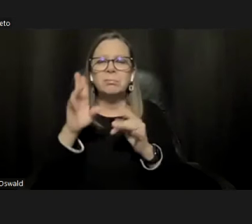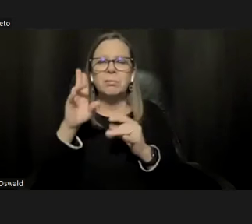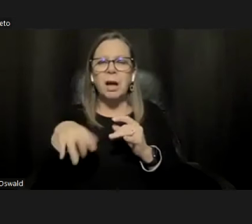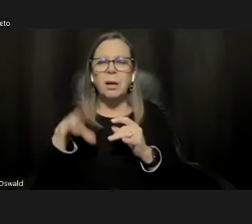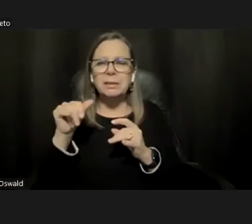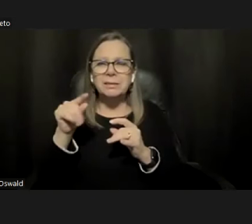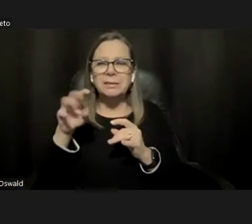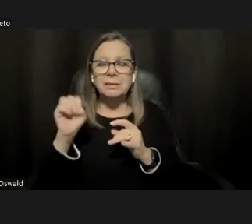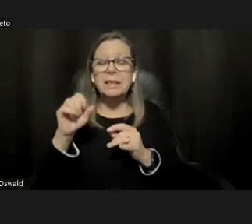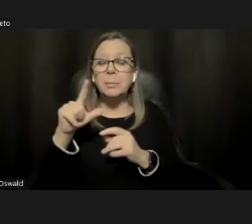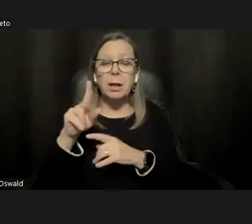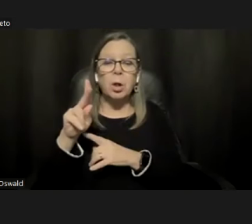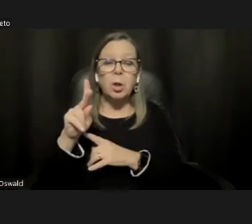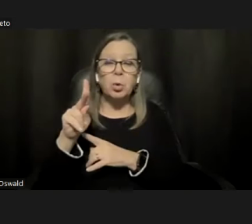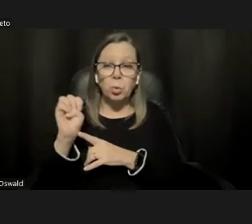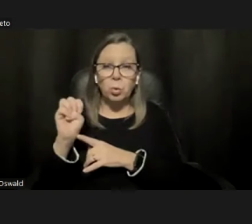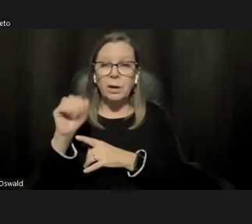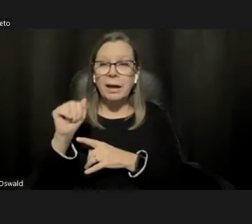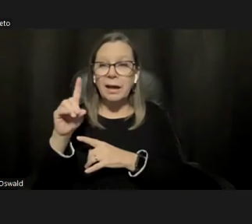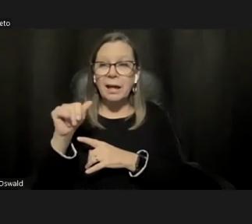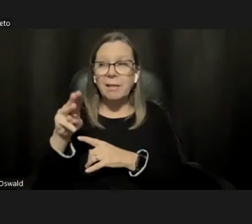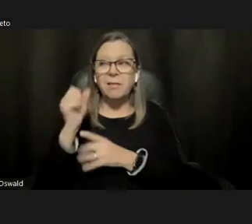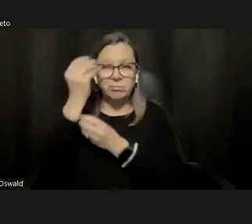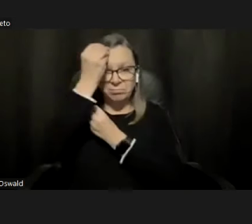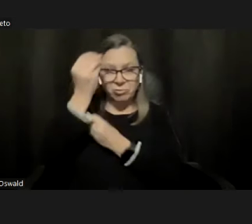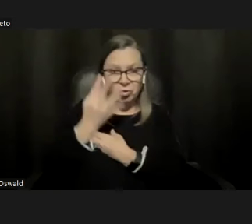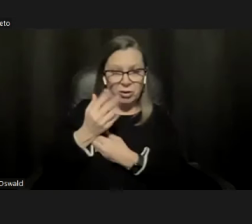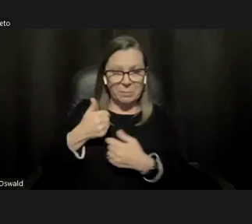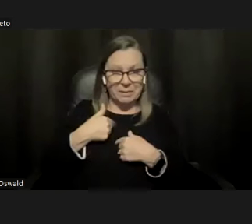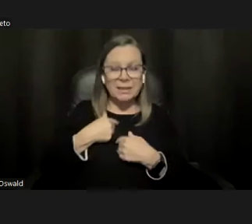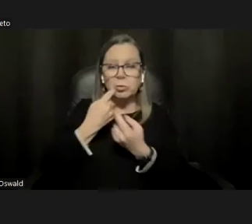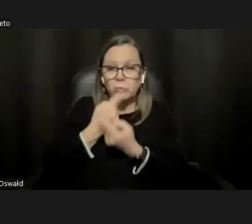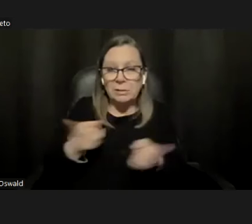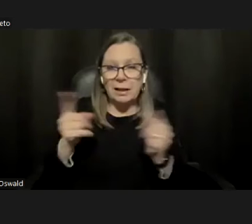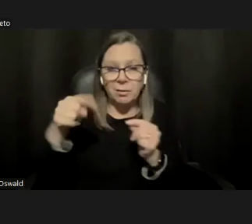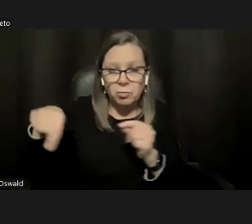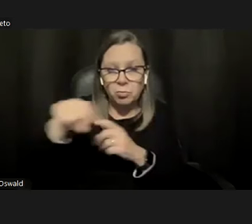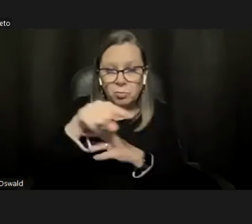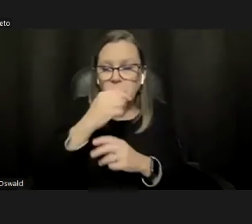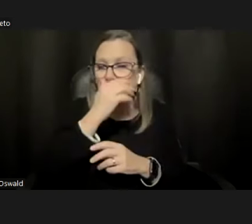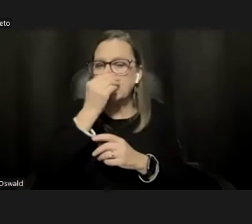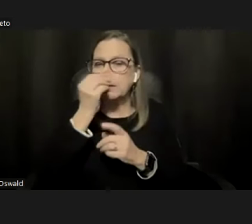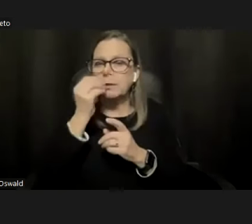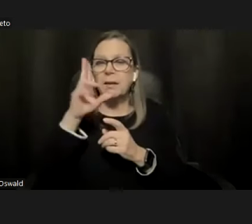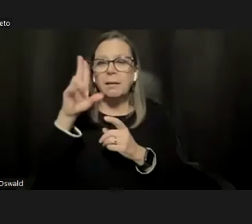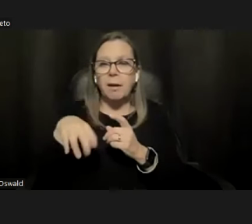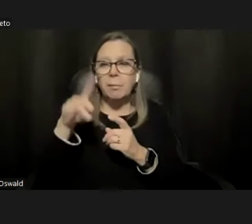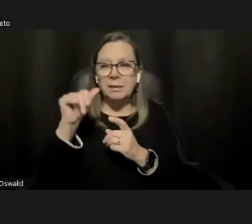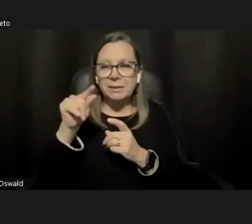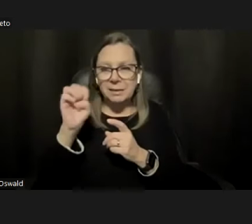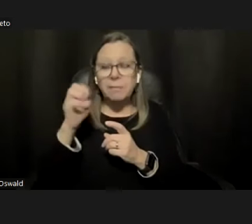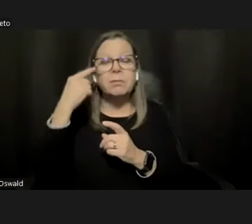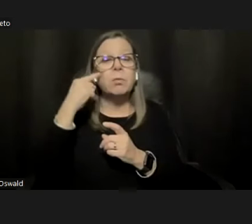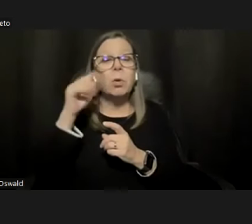Luke Adams shared with me, to share out with you all, and update for the commission for